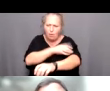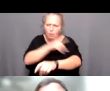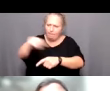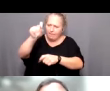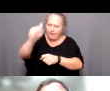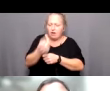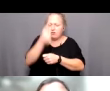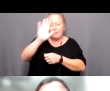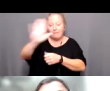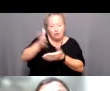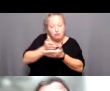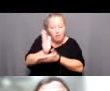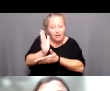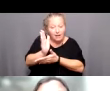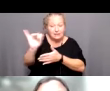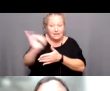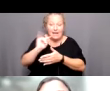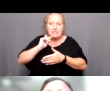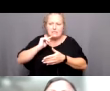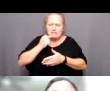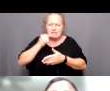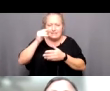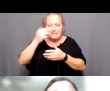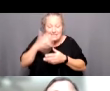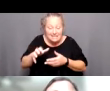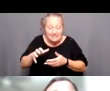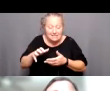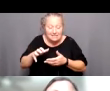the workplace when it comes to things like extreme heat and also allows